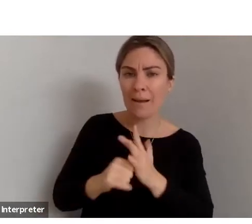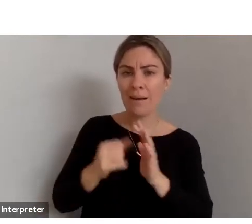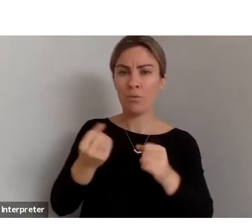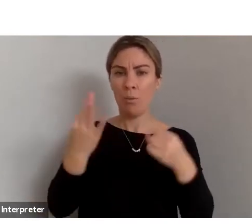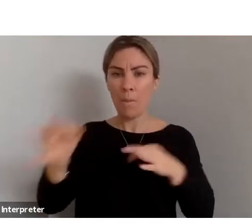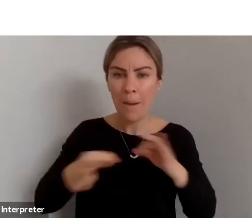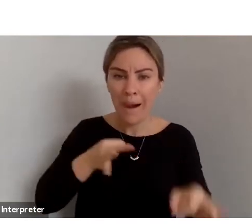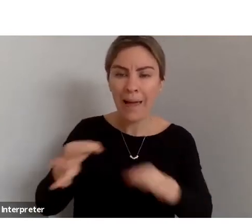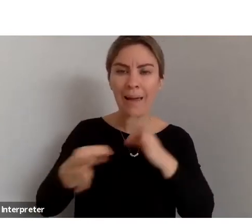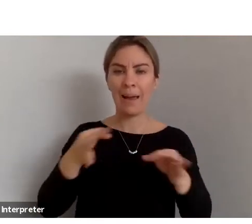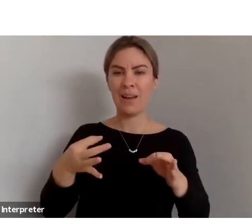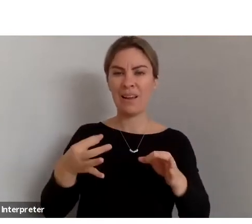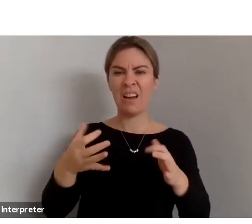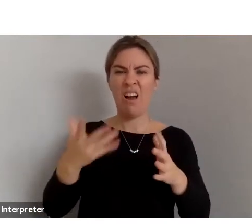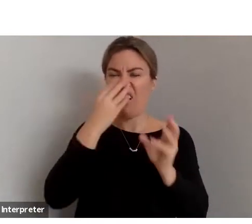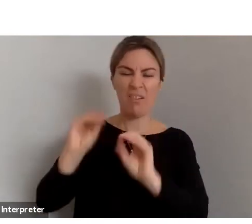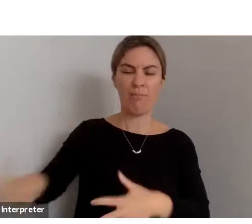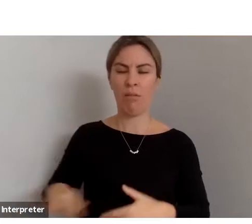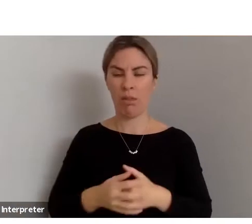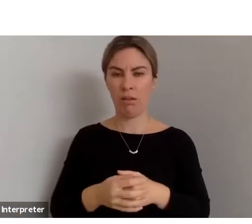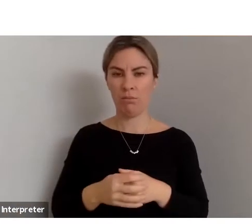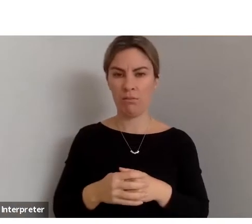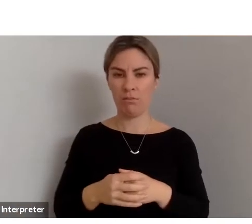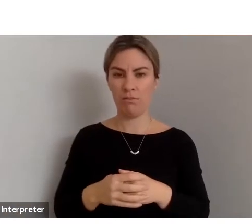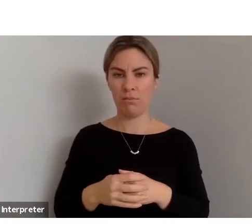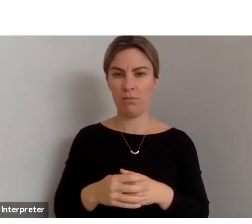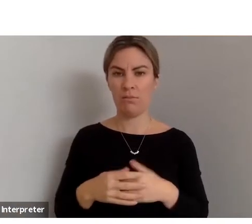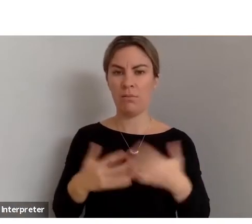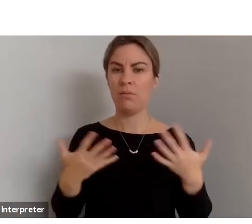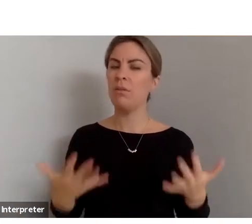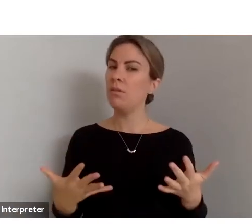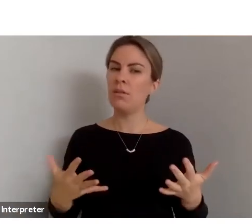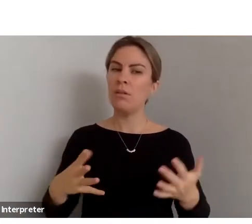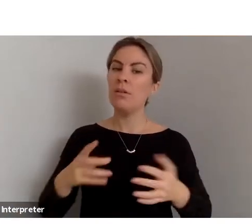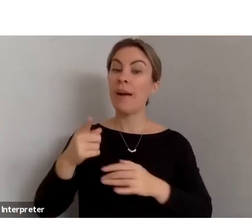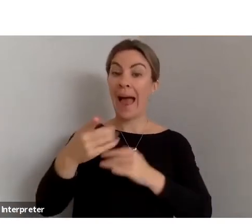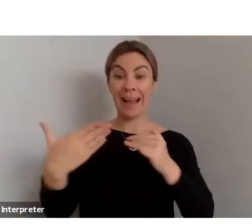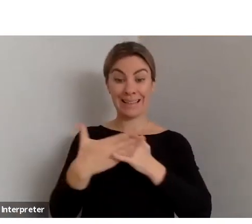Let's not do it." Putting accessibility features into the